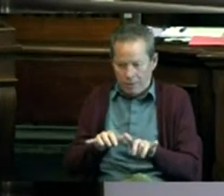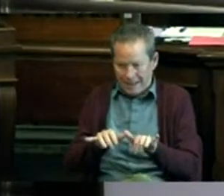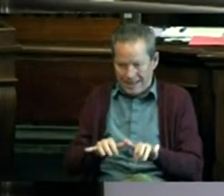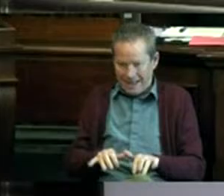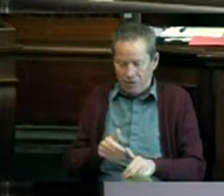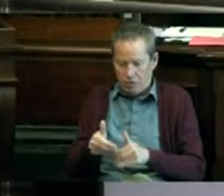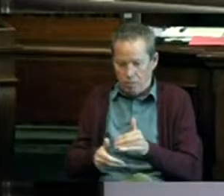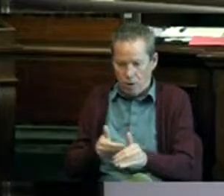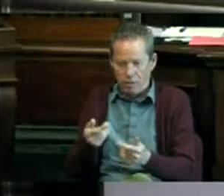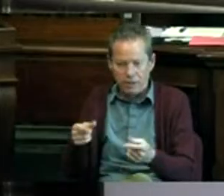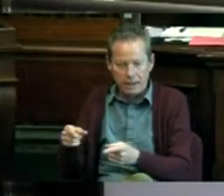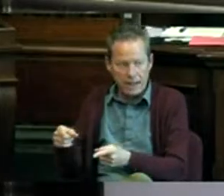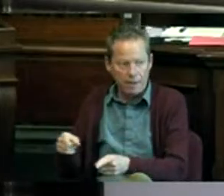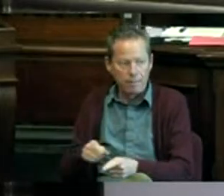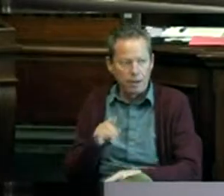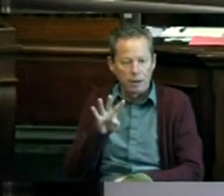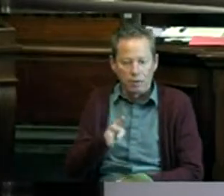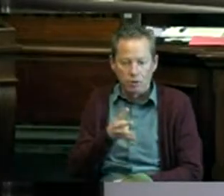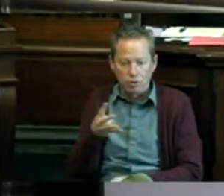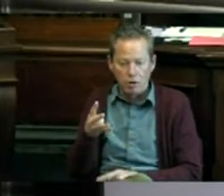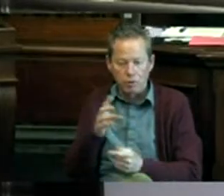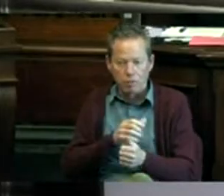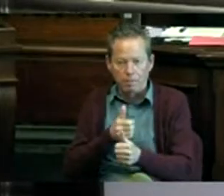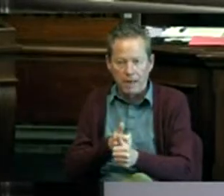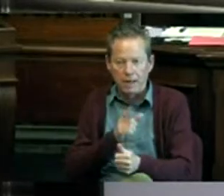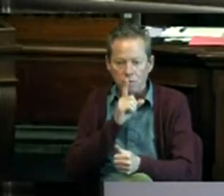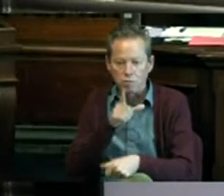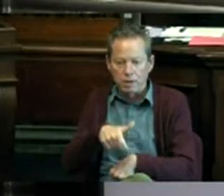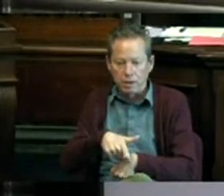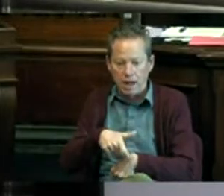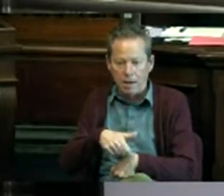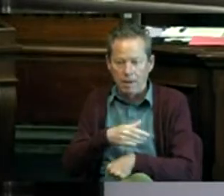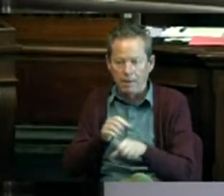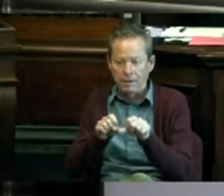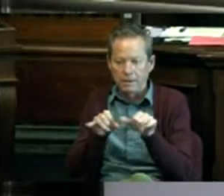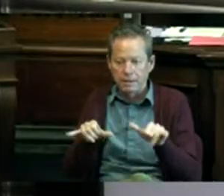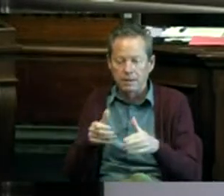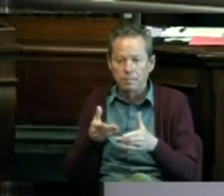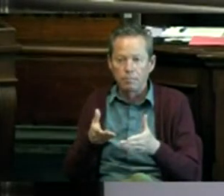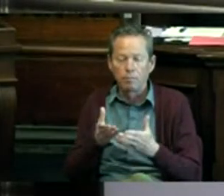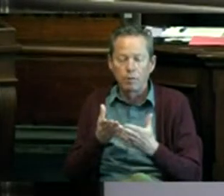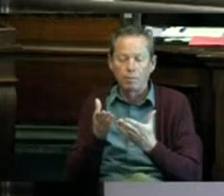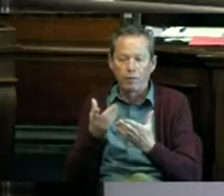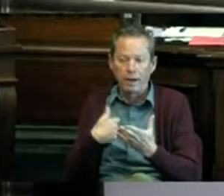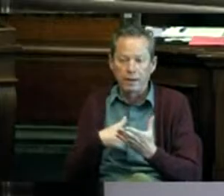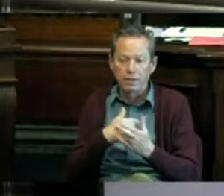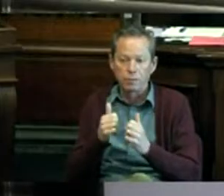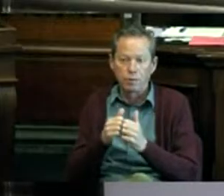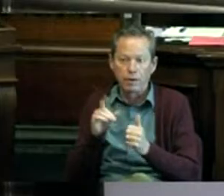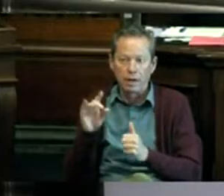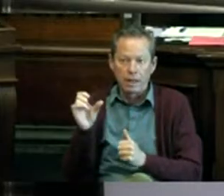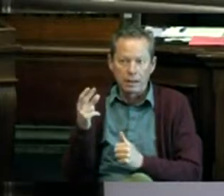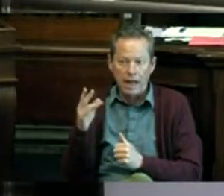then progress is entered. Every time we enter the progress, the